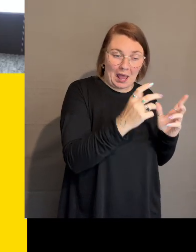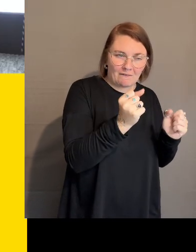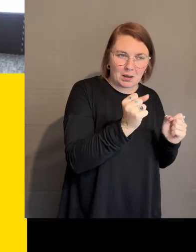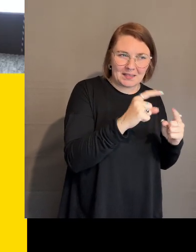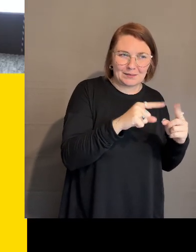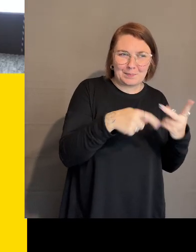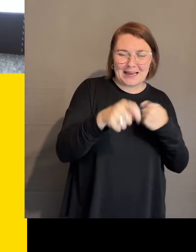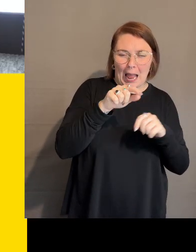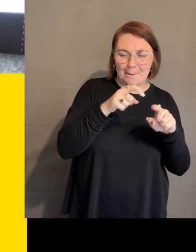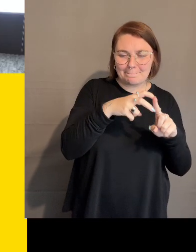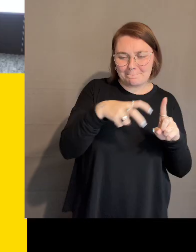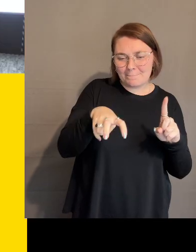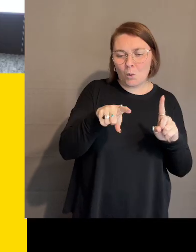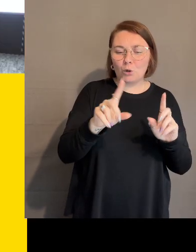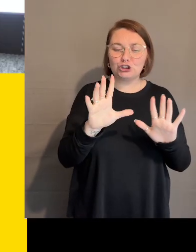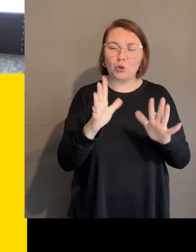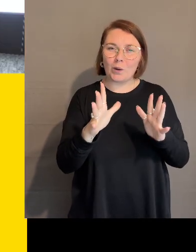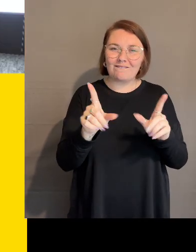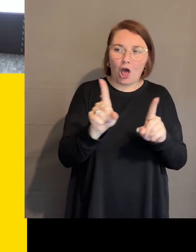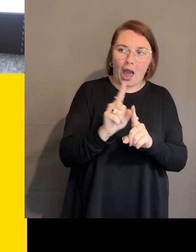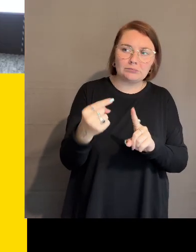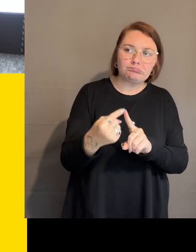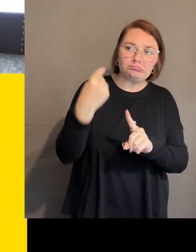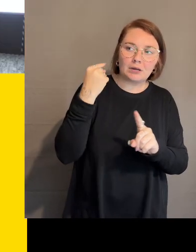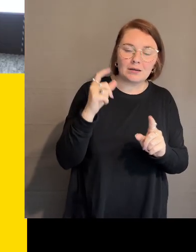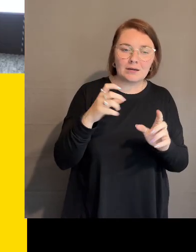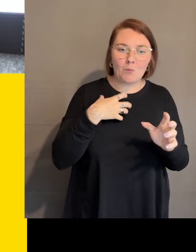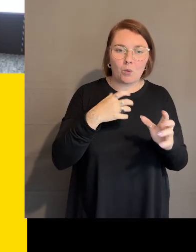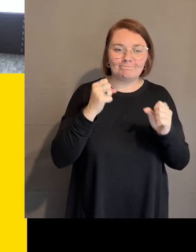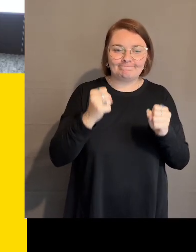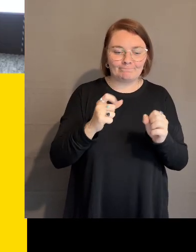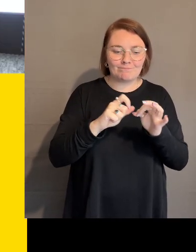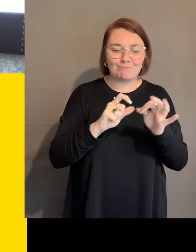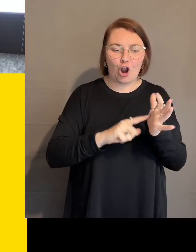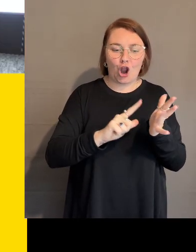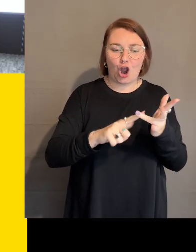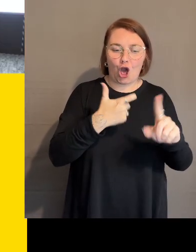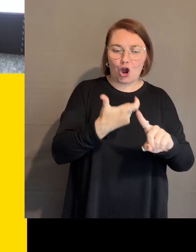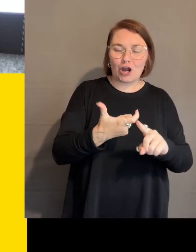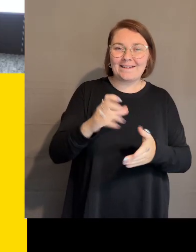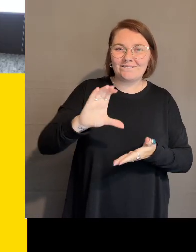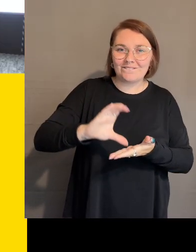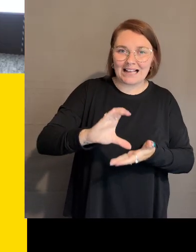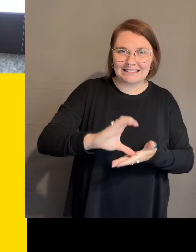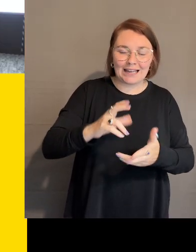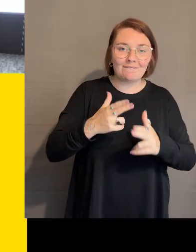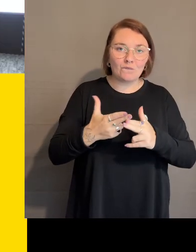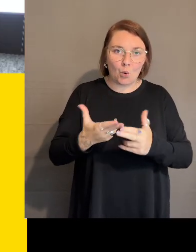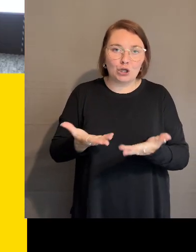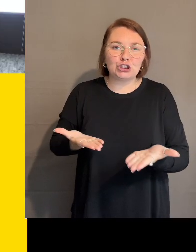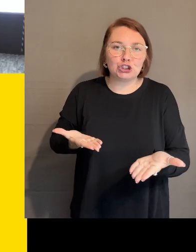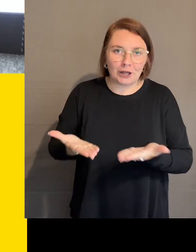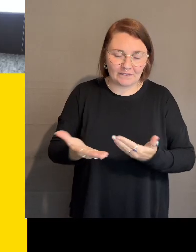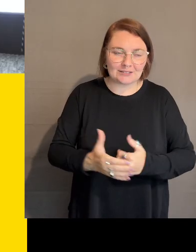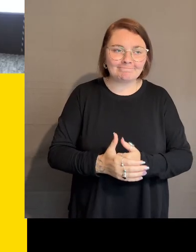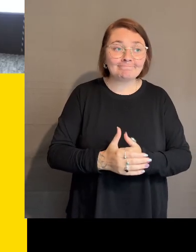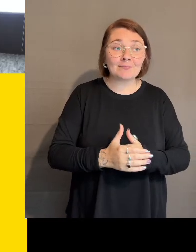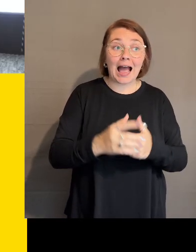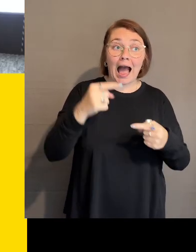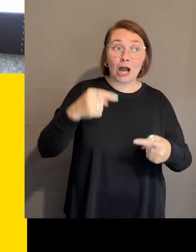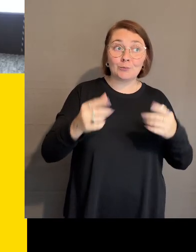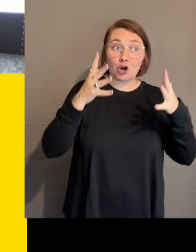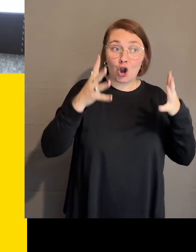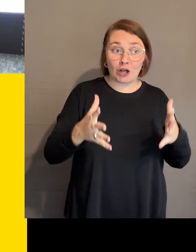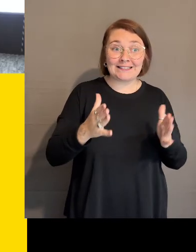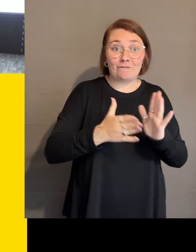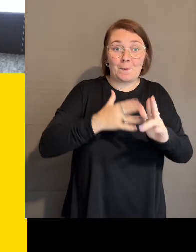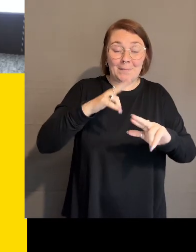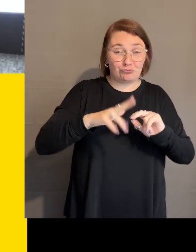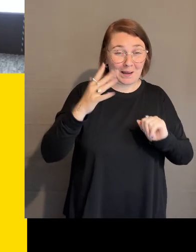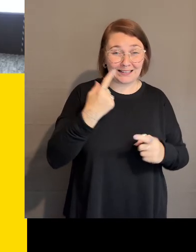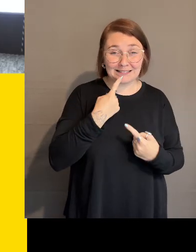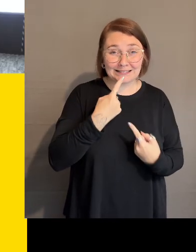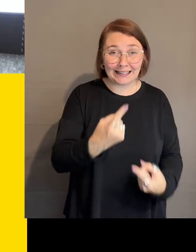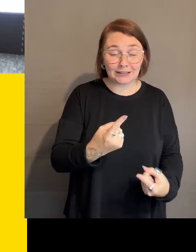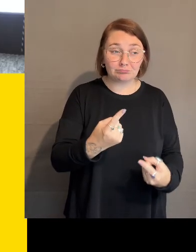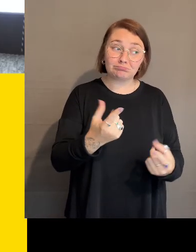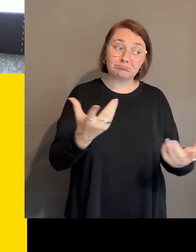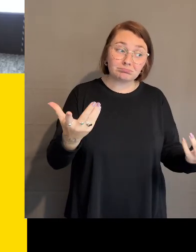what sort of was there before in terms of it being more block funding, for services? And the argument that a lot of parents have made is, you know.